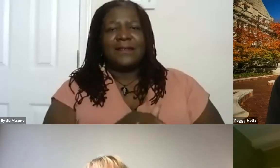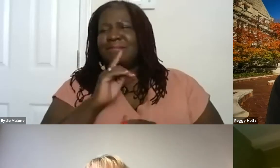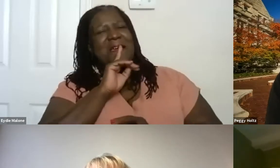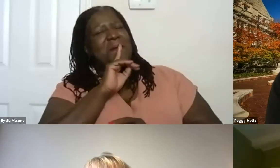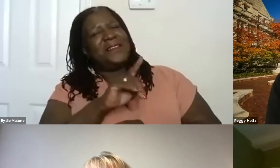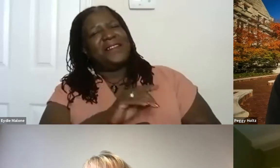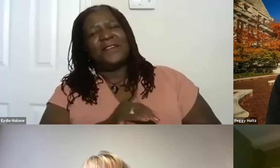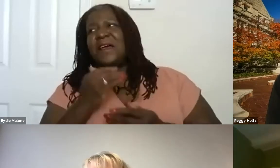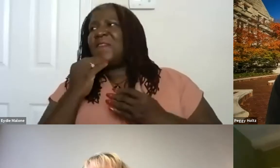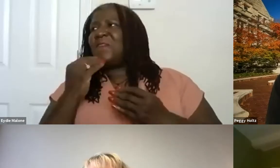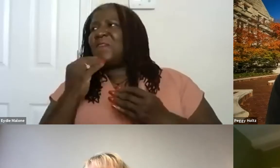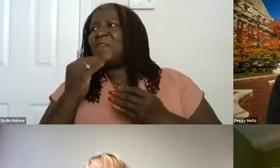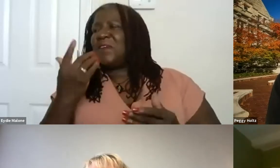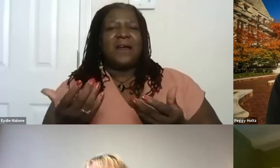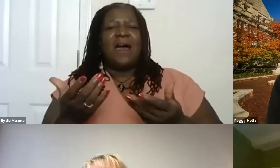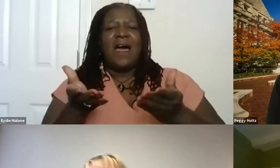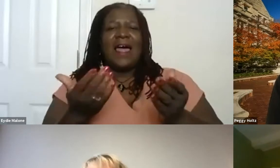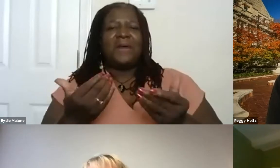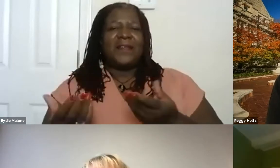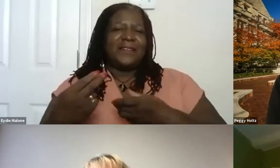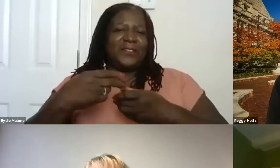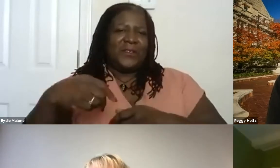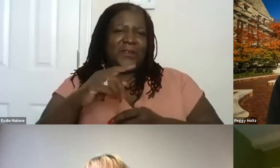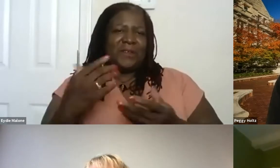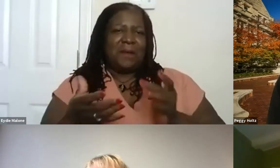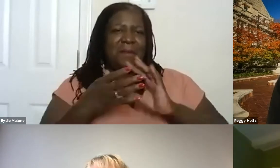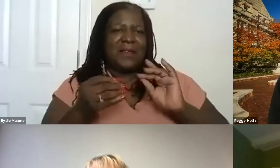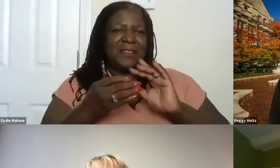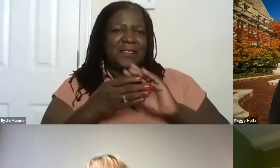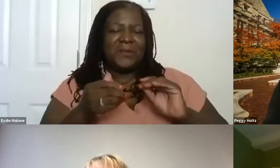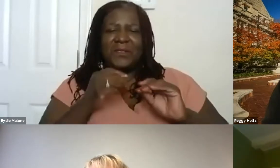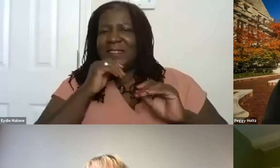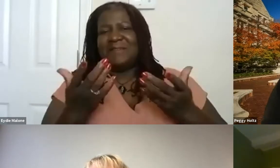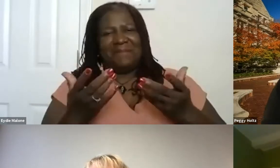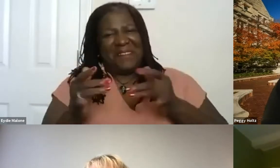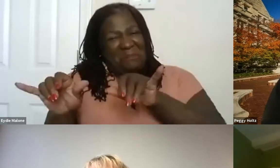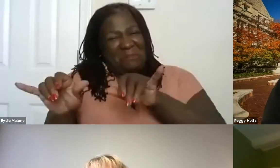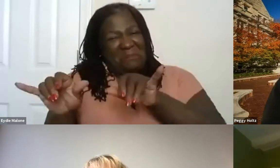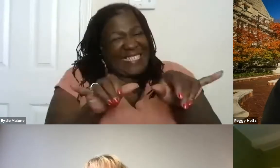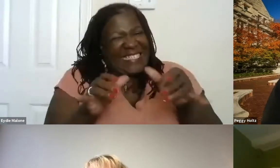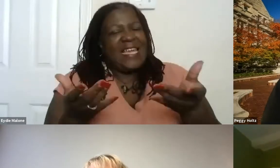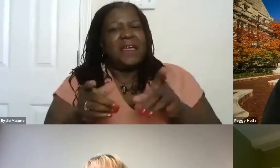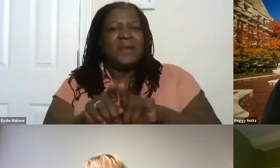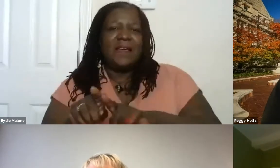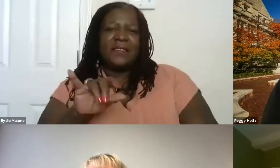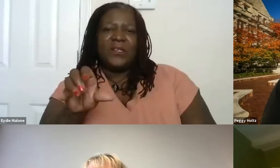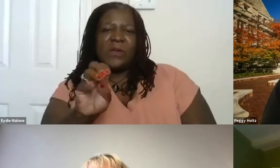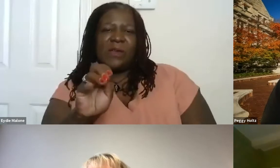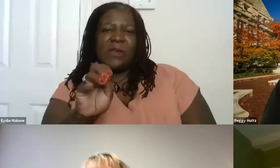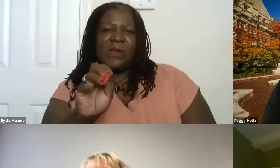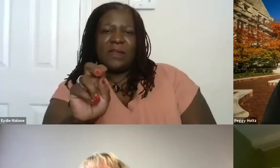for having us. My story isn't really all that different from Joanne's. My 19 year old now